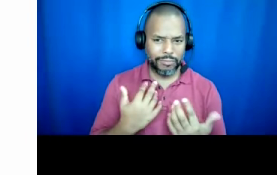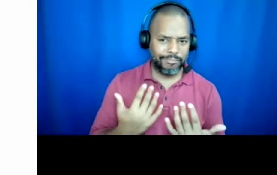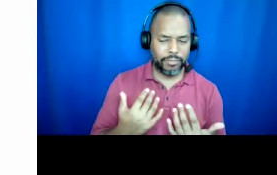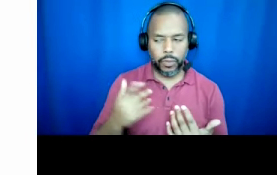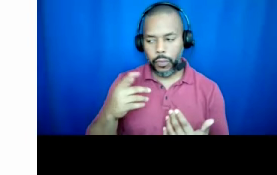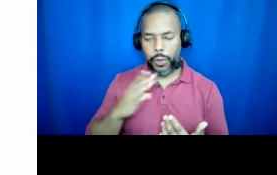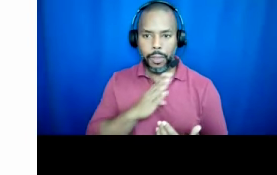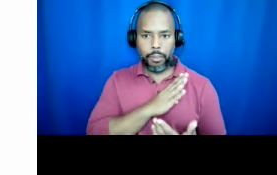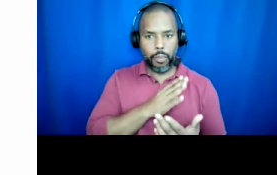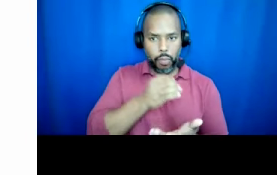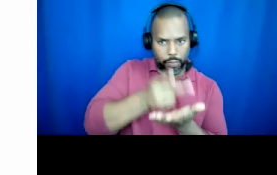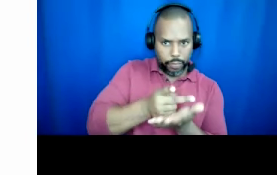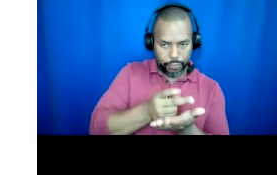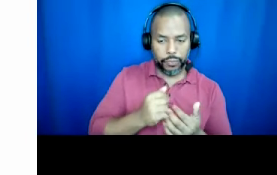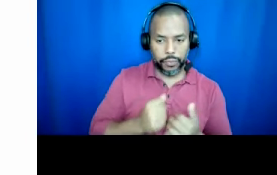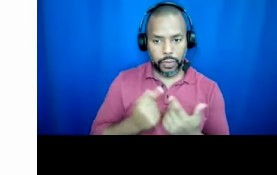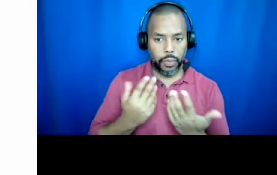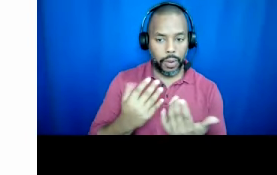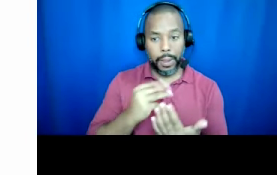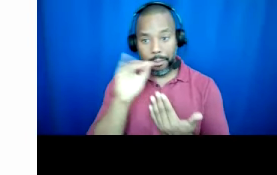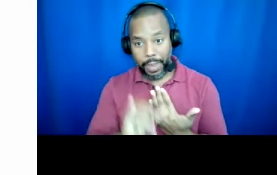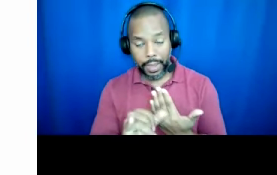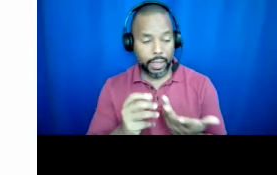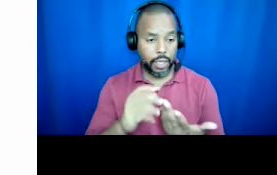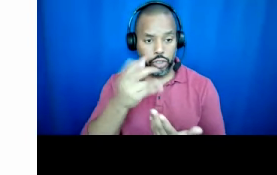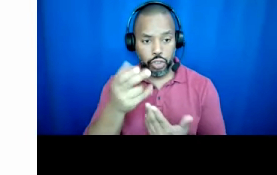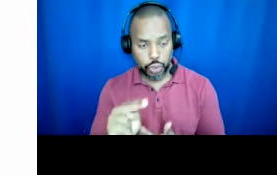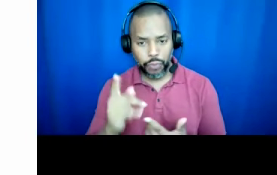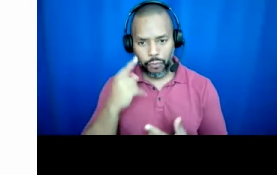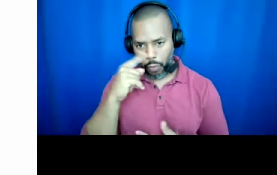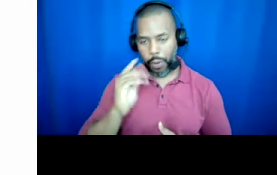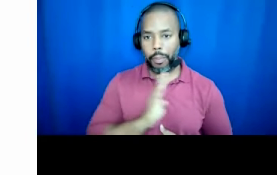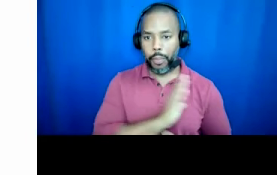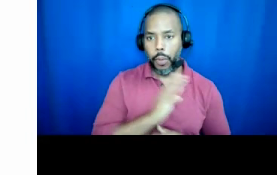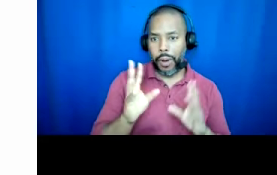either at May or June board meetings, because that's kind of the final step